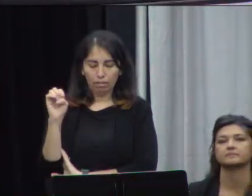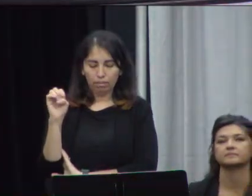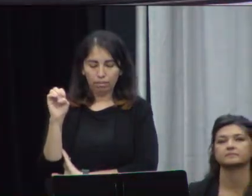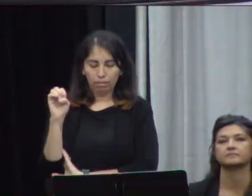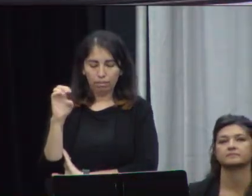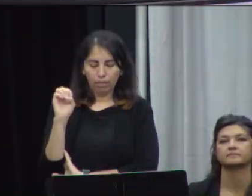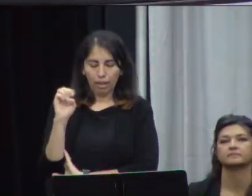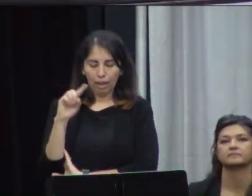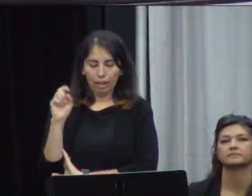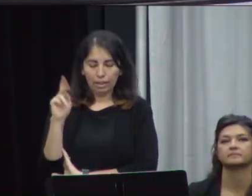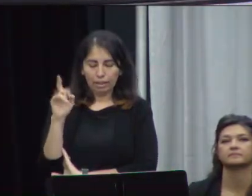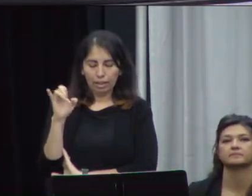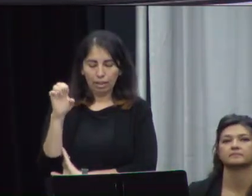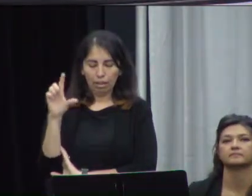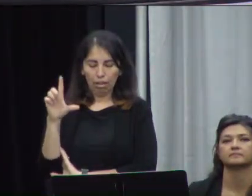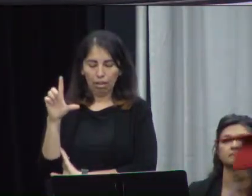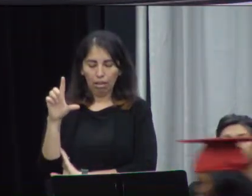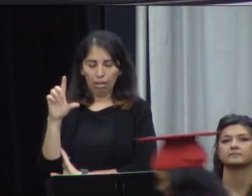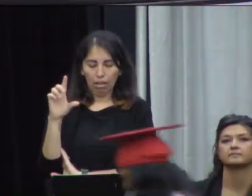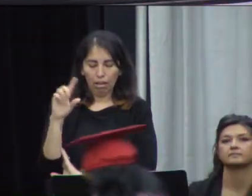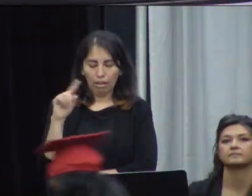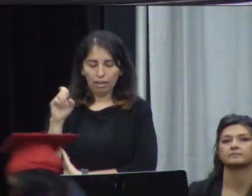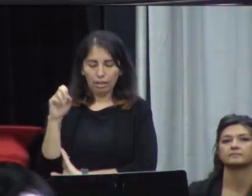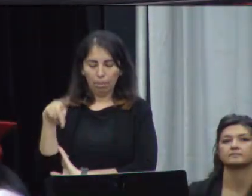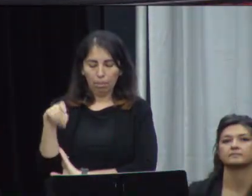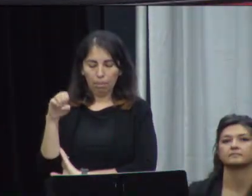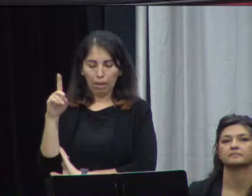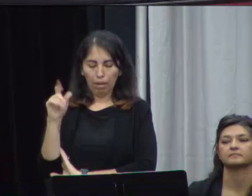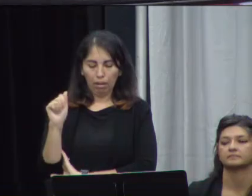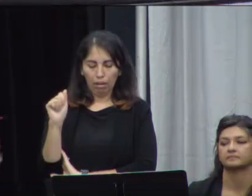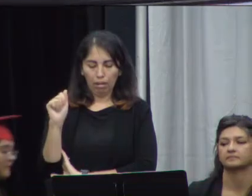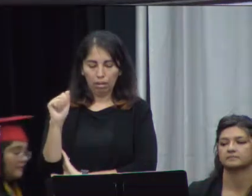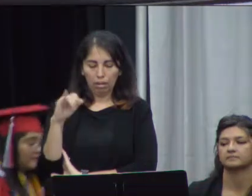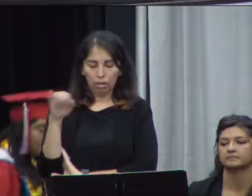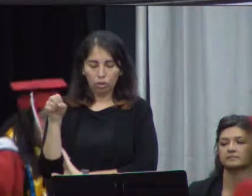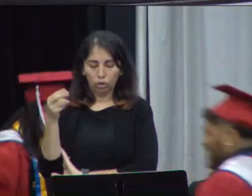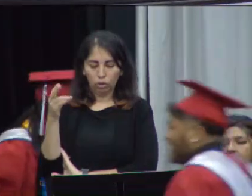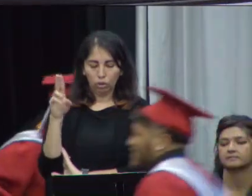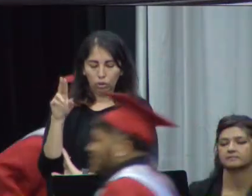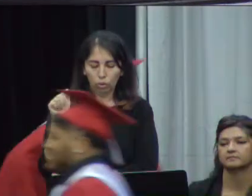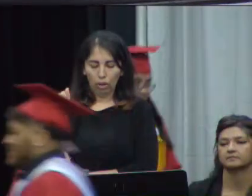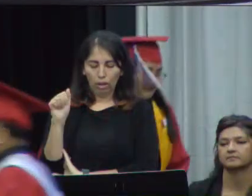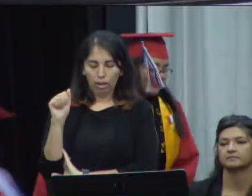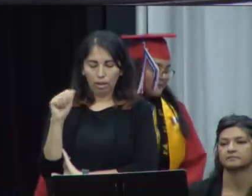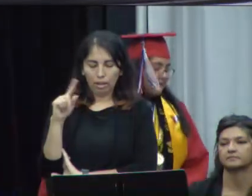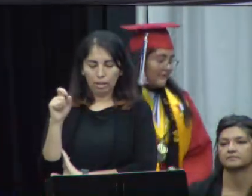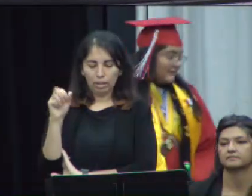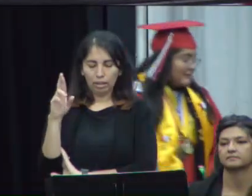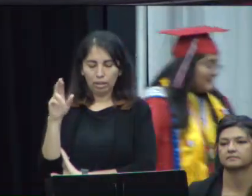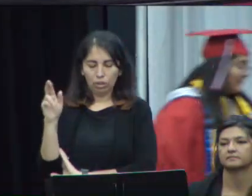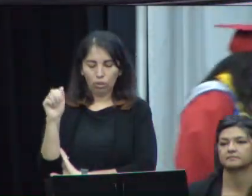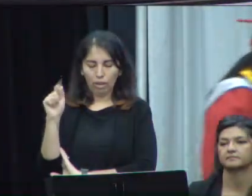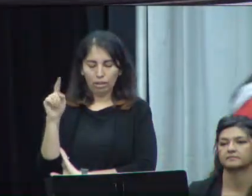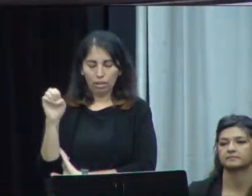(audience applauds) Ezekiel Zapada. (audience applauds) Joshua Zarate.